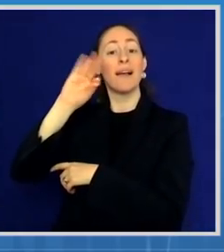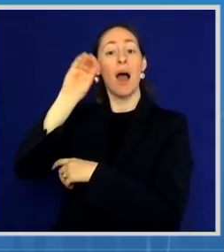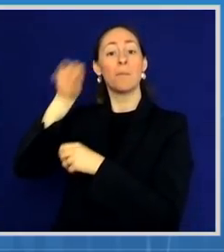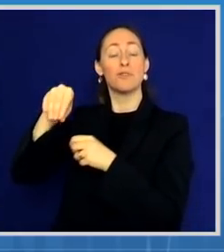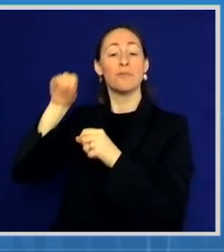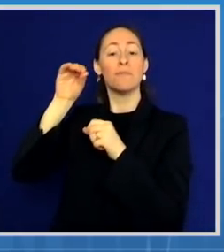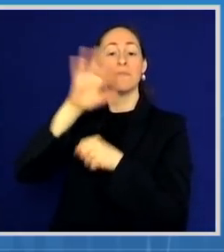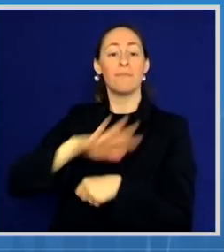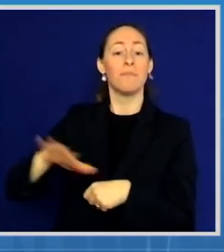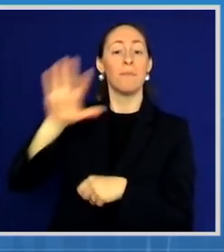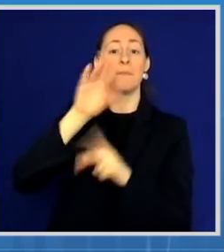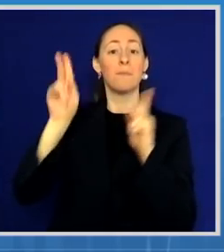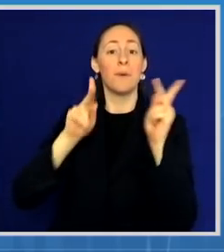it's never been easier to get a shot.